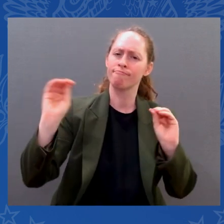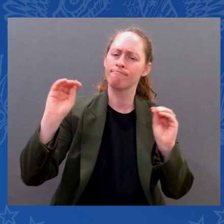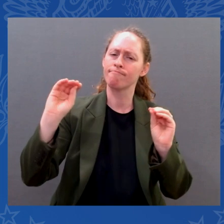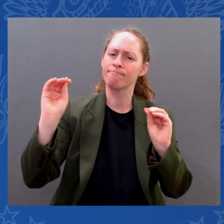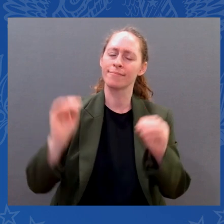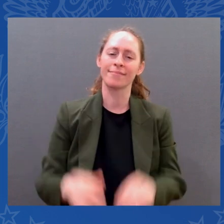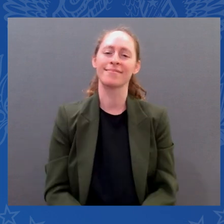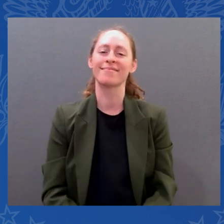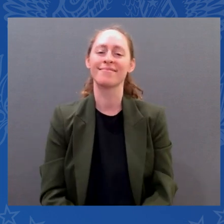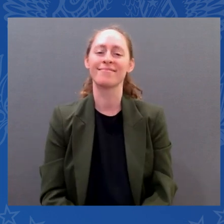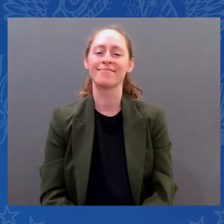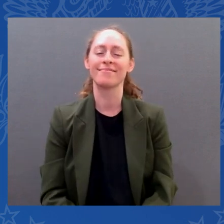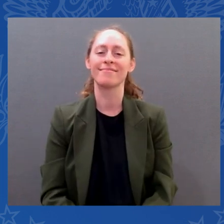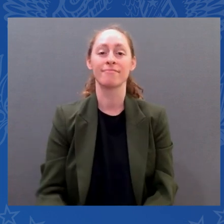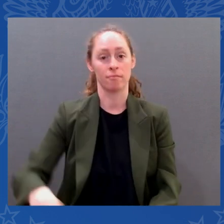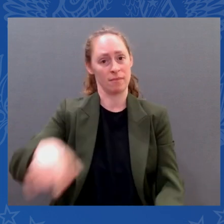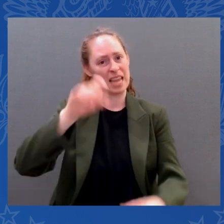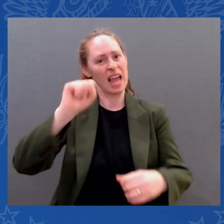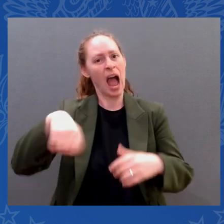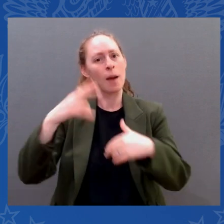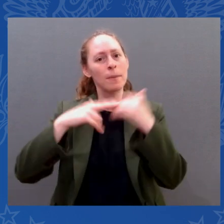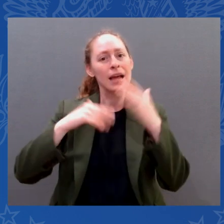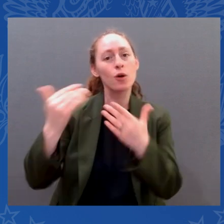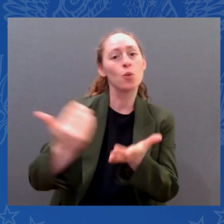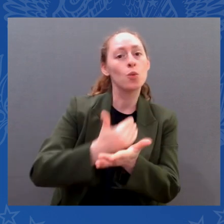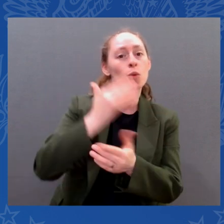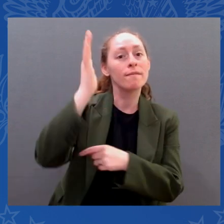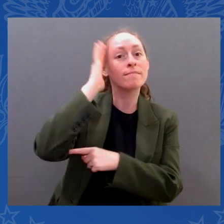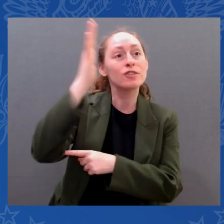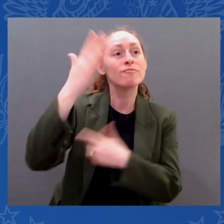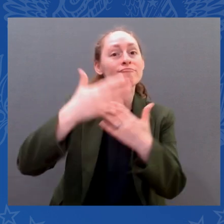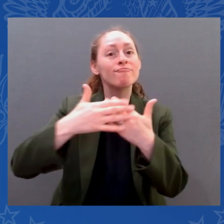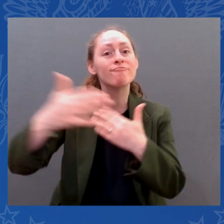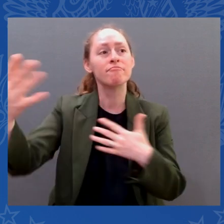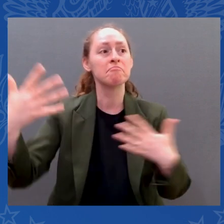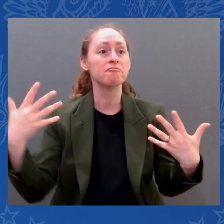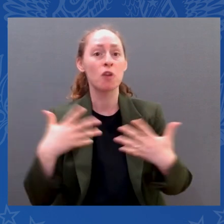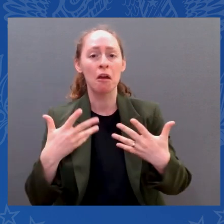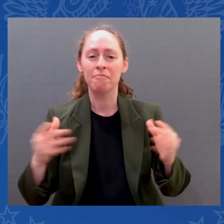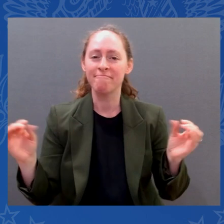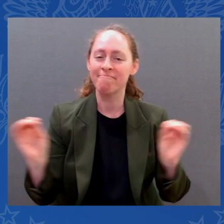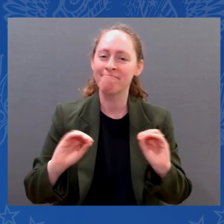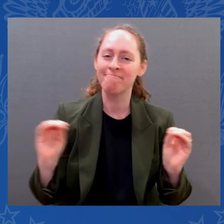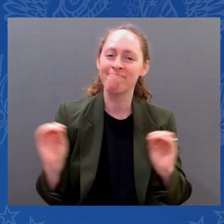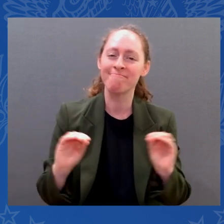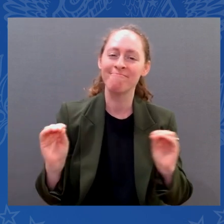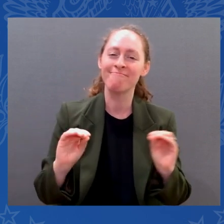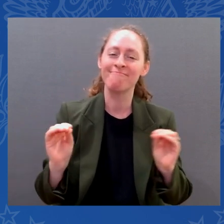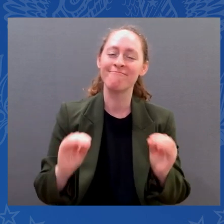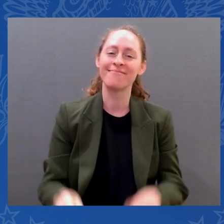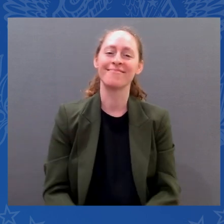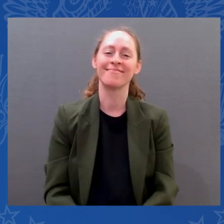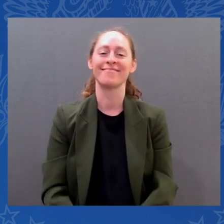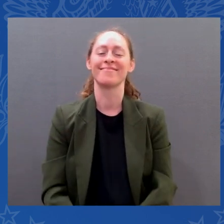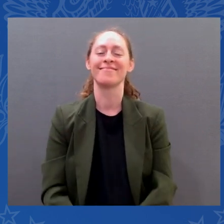and a future where all people -- all people can help write the next chapter